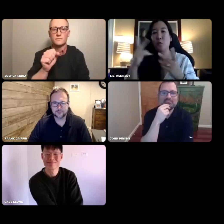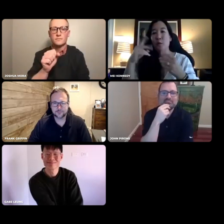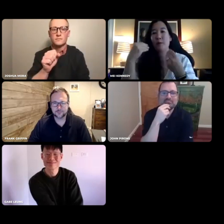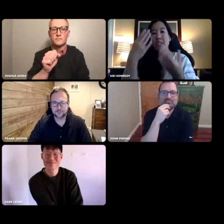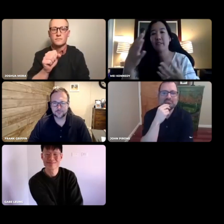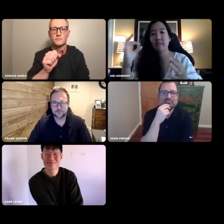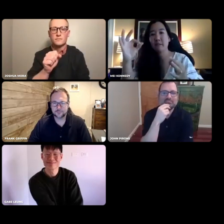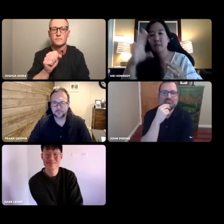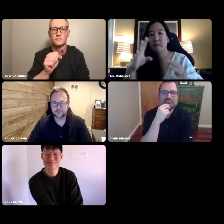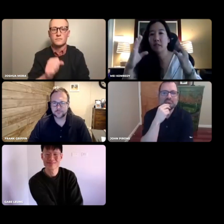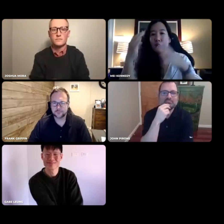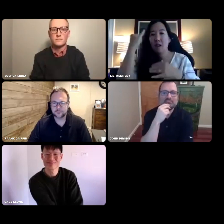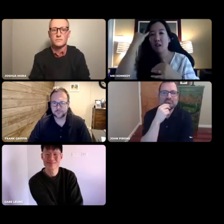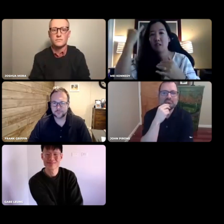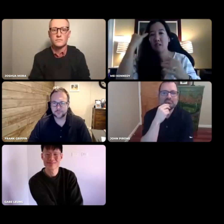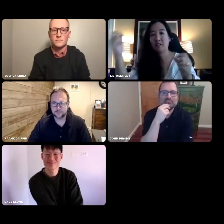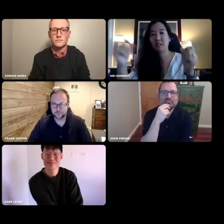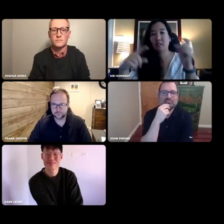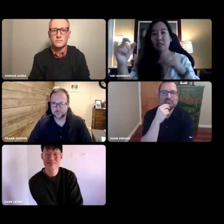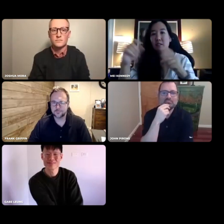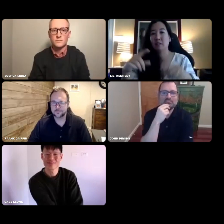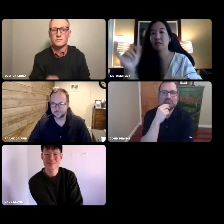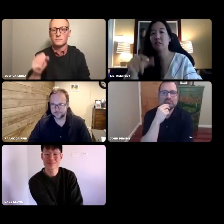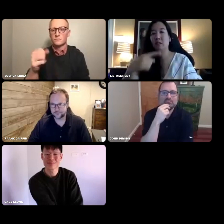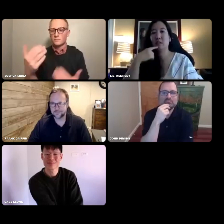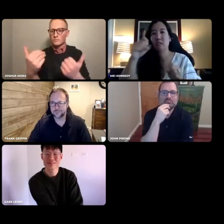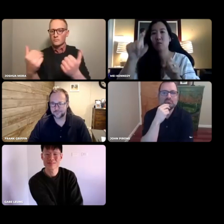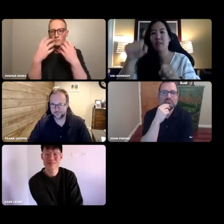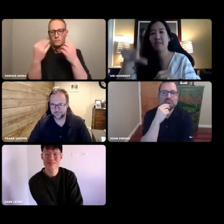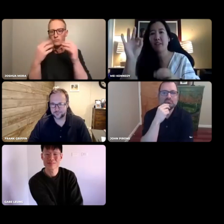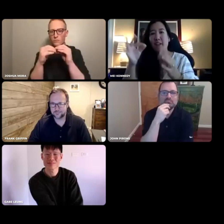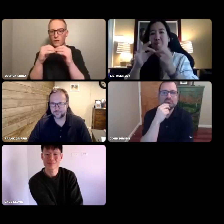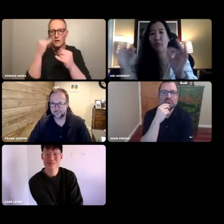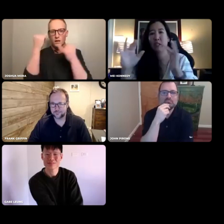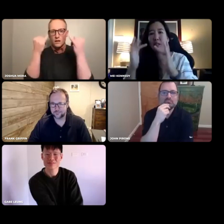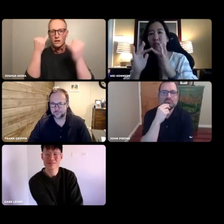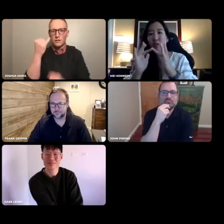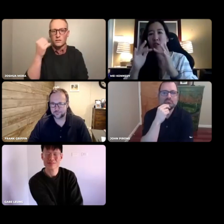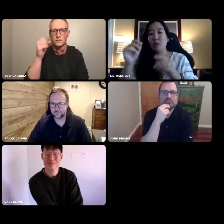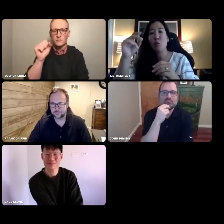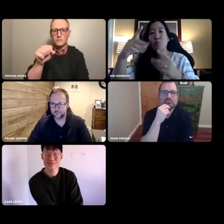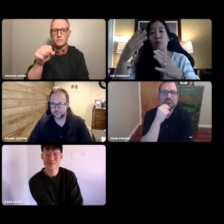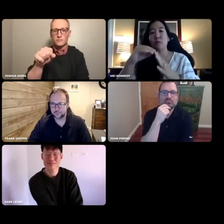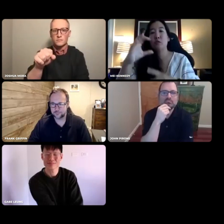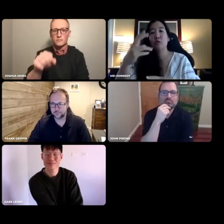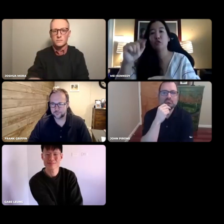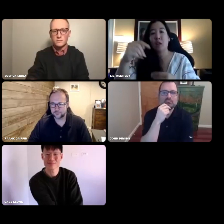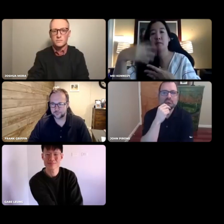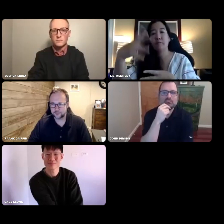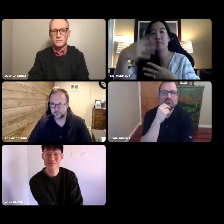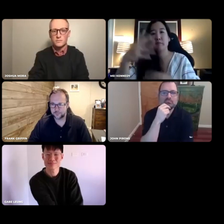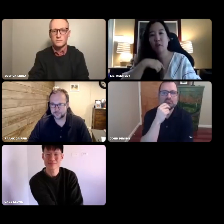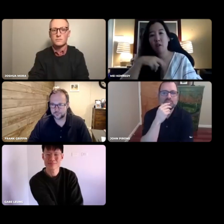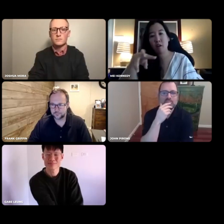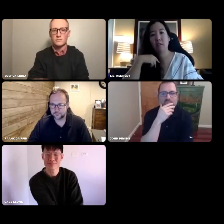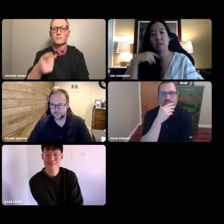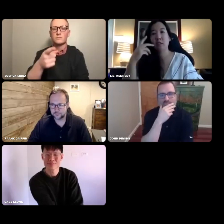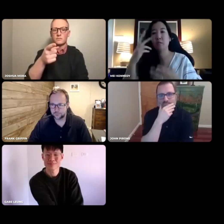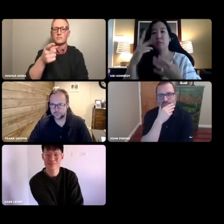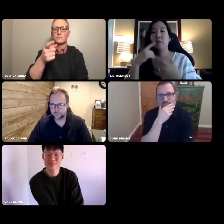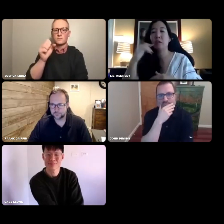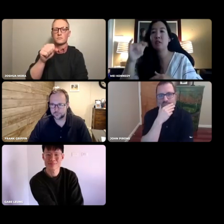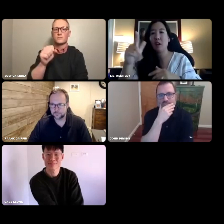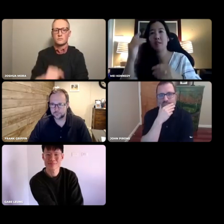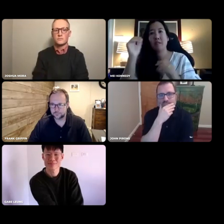It is nice to share ideas and give feedback.